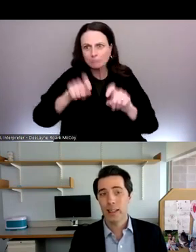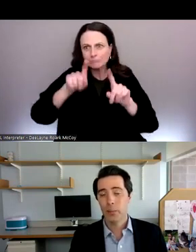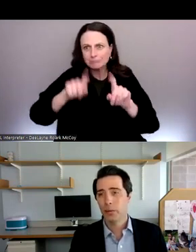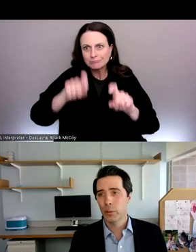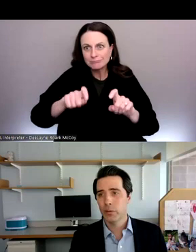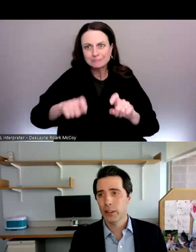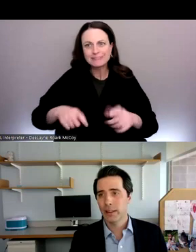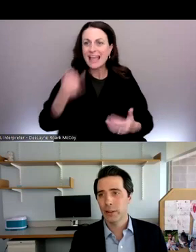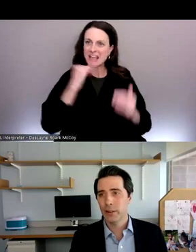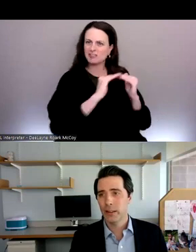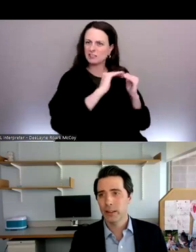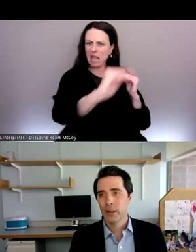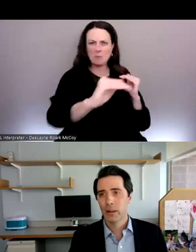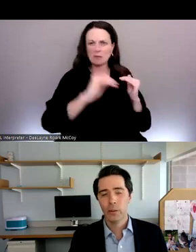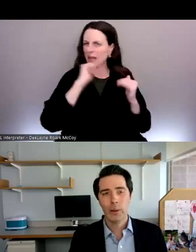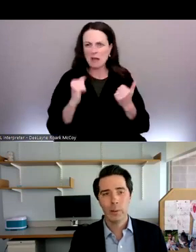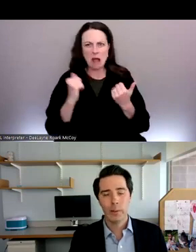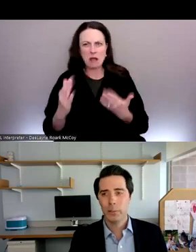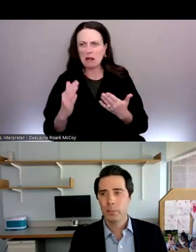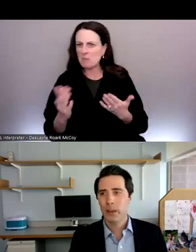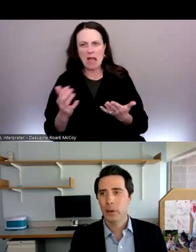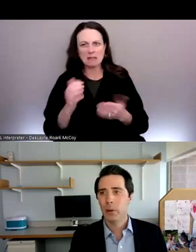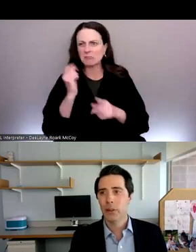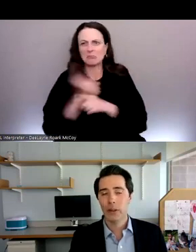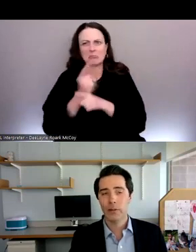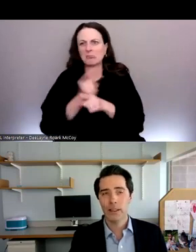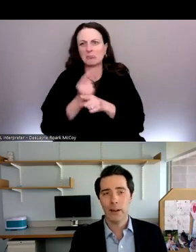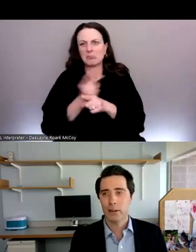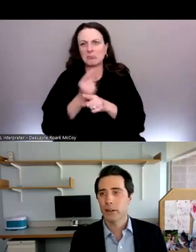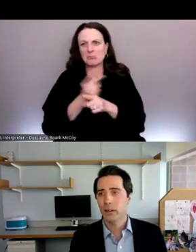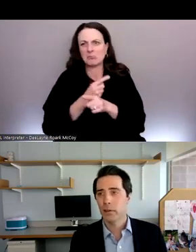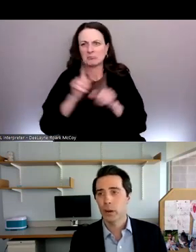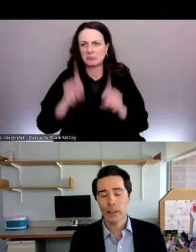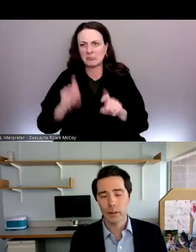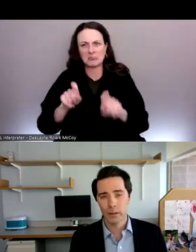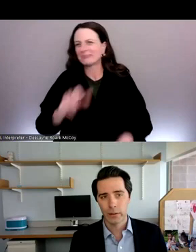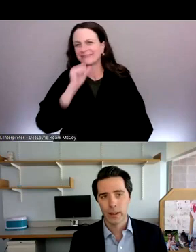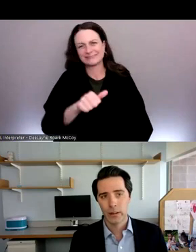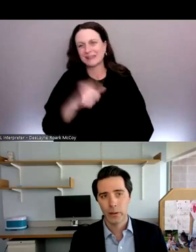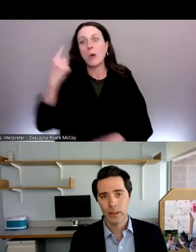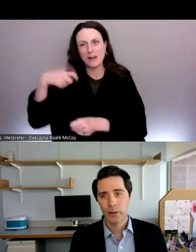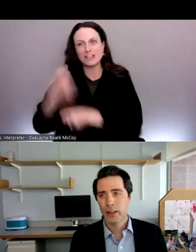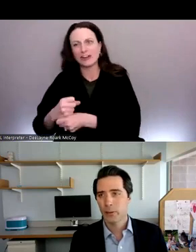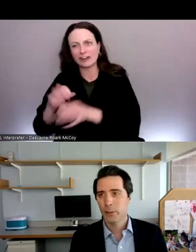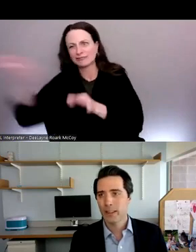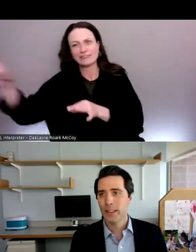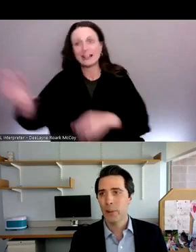a stable form of genetic hearing loss we may be able to push a visit out to one